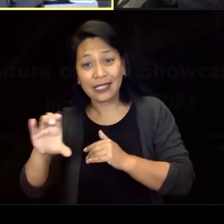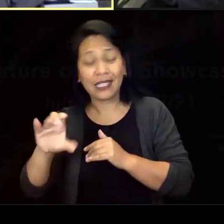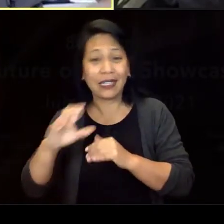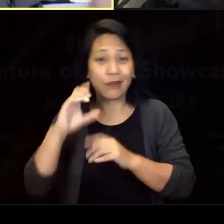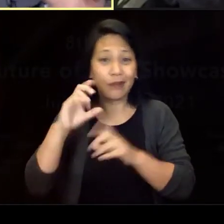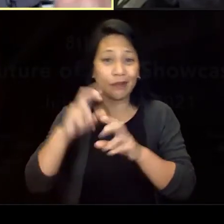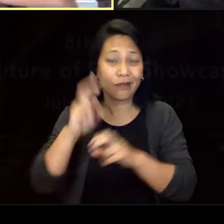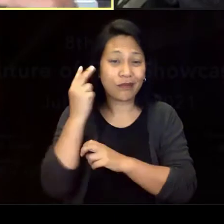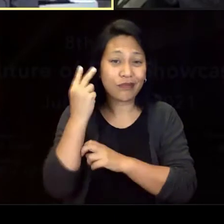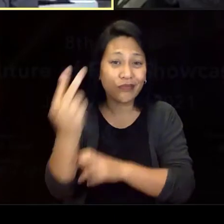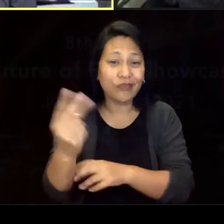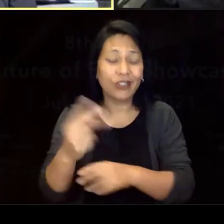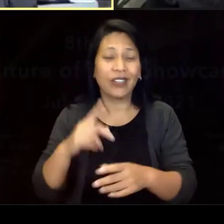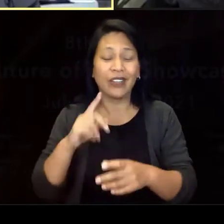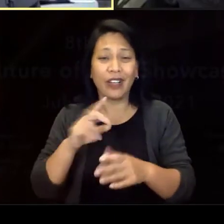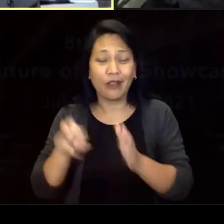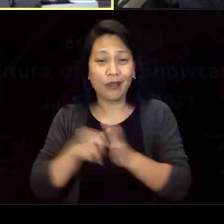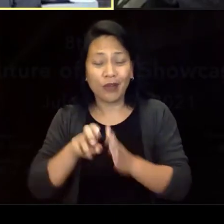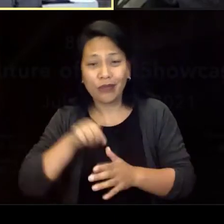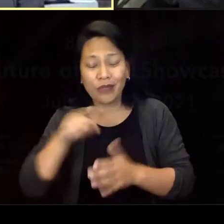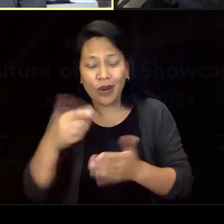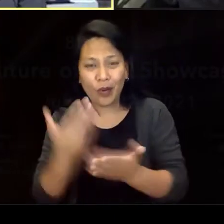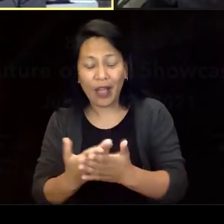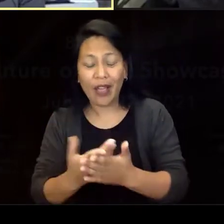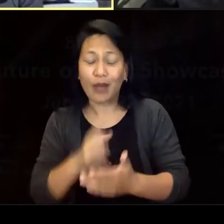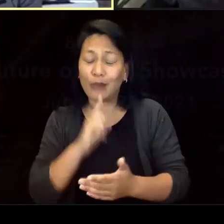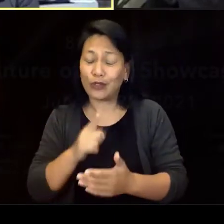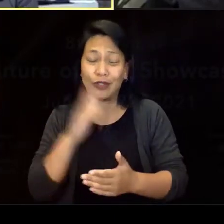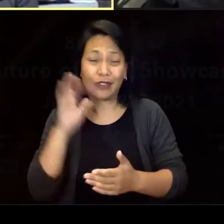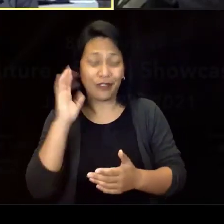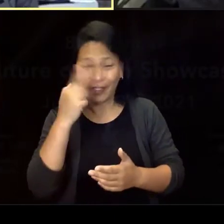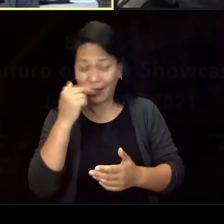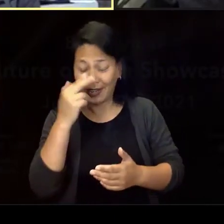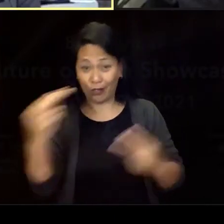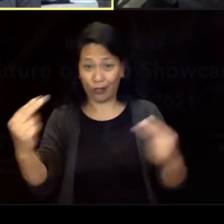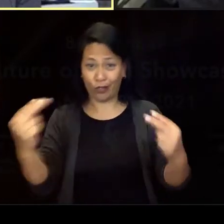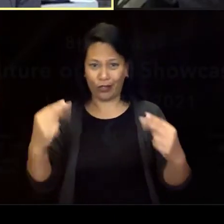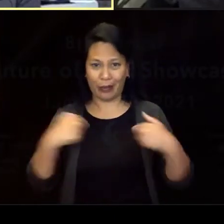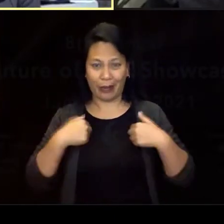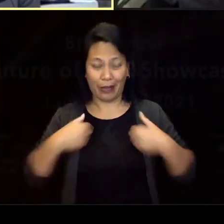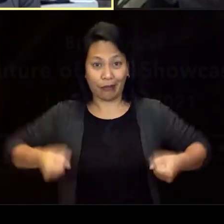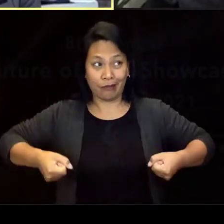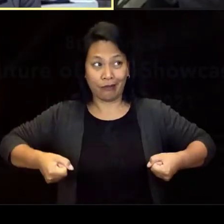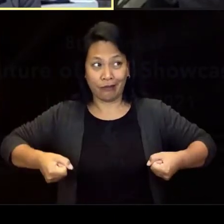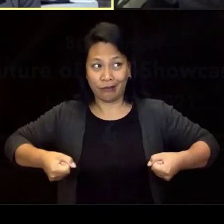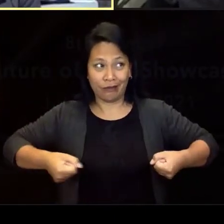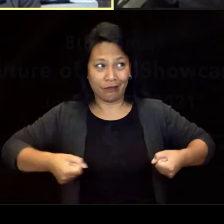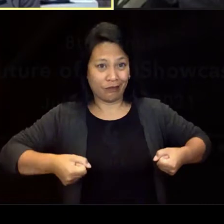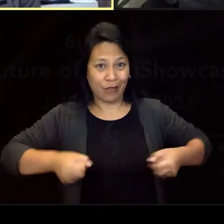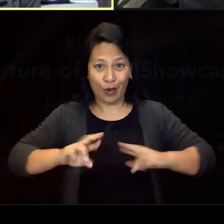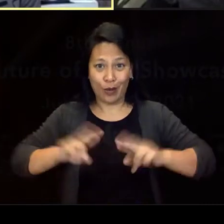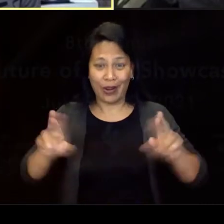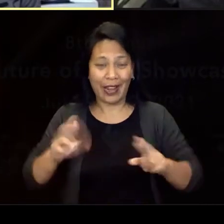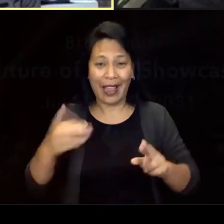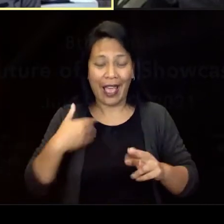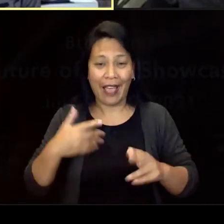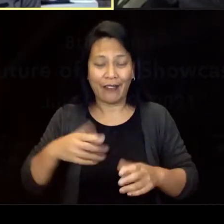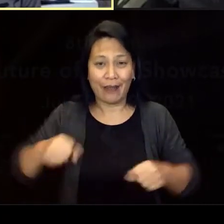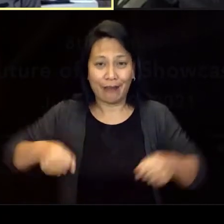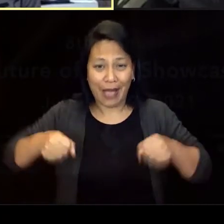I'm sure, I looked wild on the subway with all of my bags, but you gotta do it. You gotta be able to work on everyone.